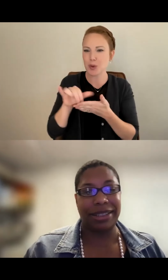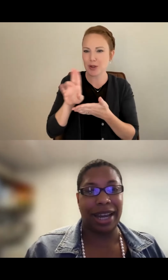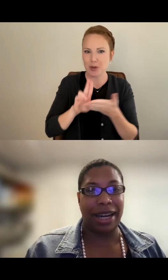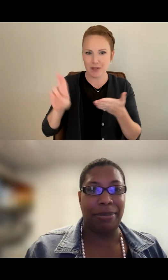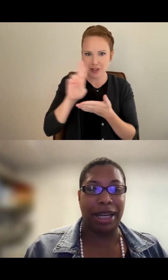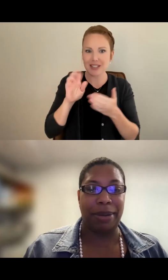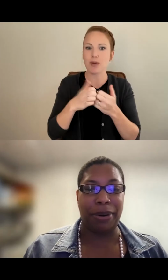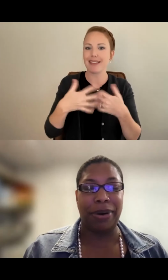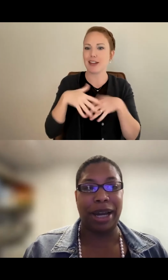design and media program.